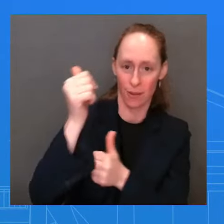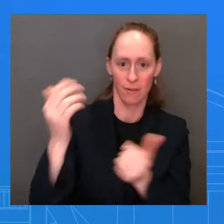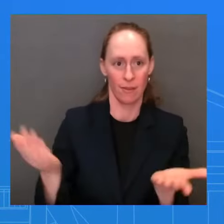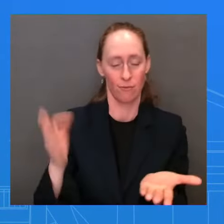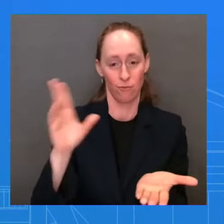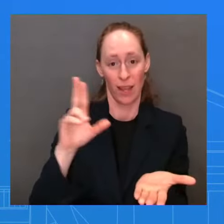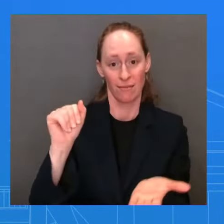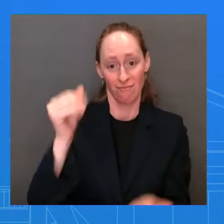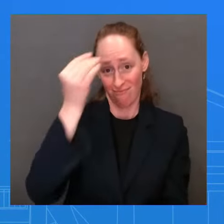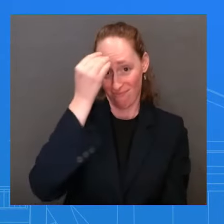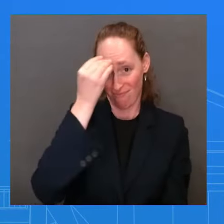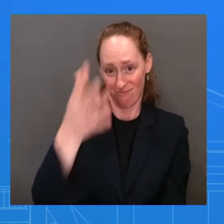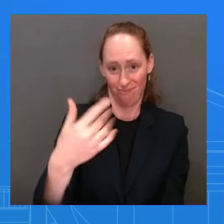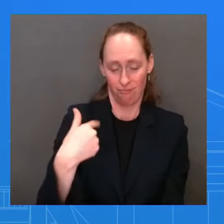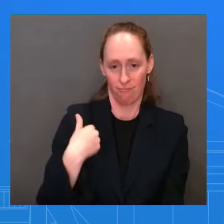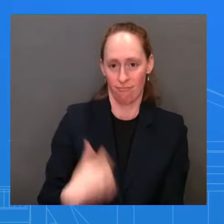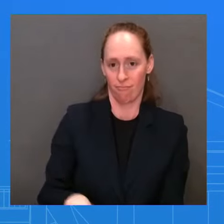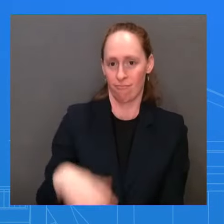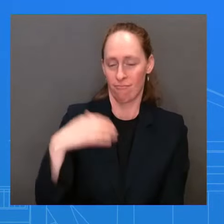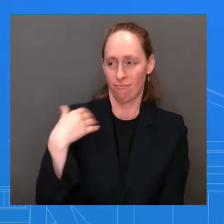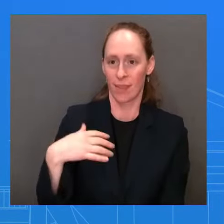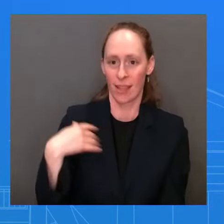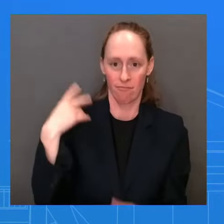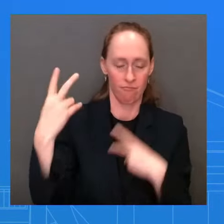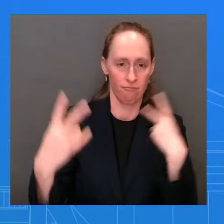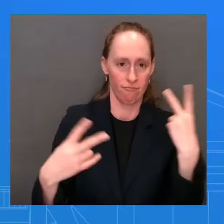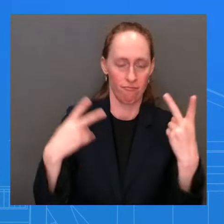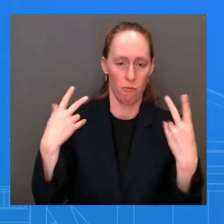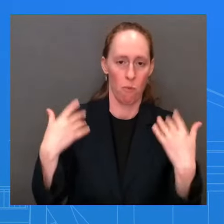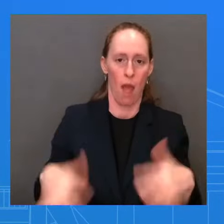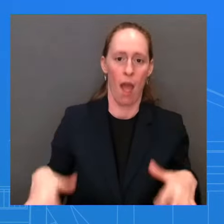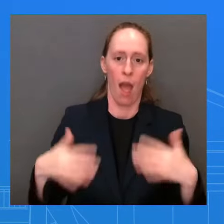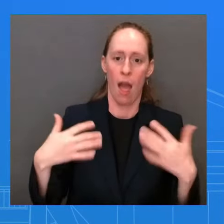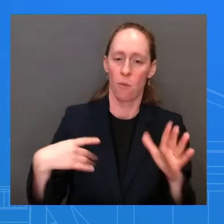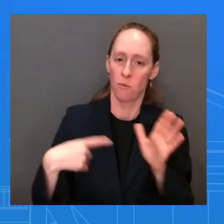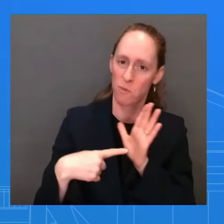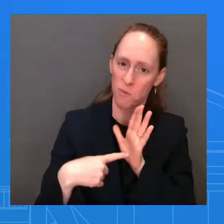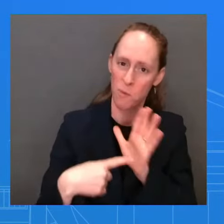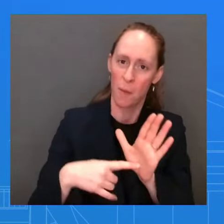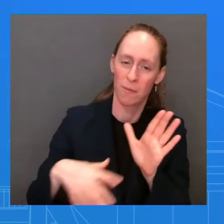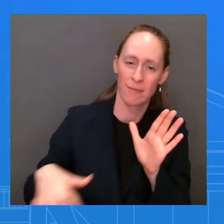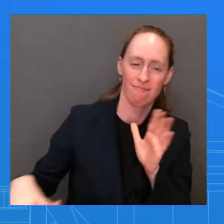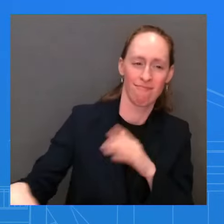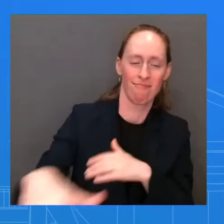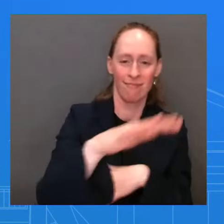Today I'm honored to welcome the cast of "The L Word" and "Generation Q," two Showtime series